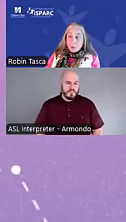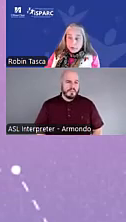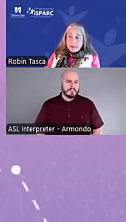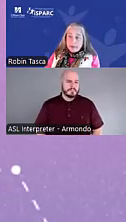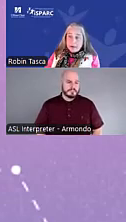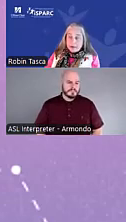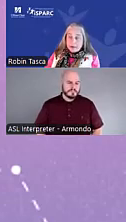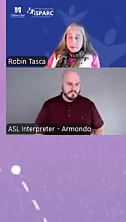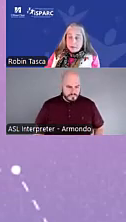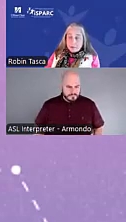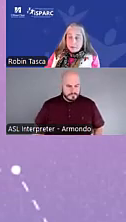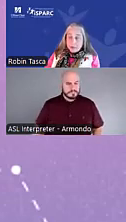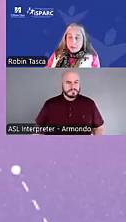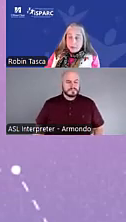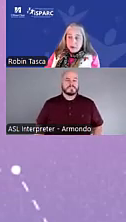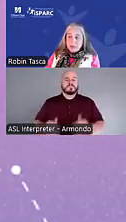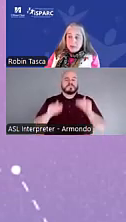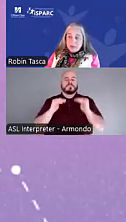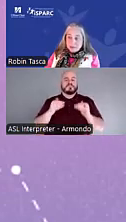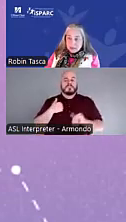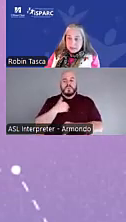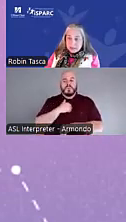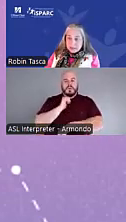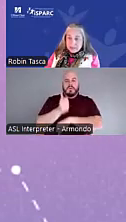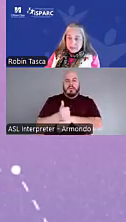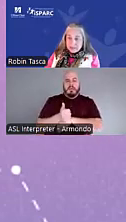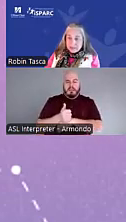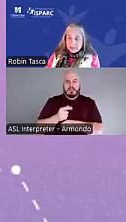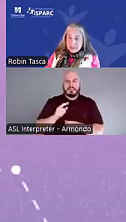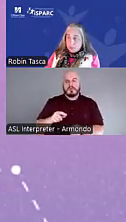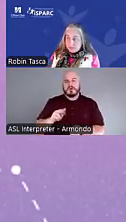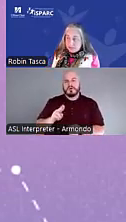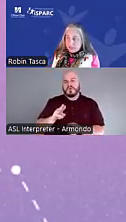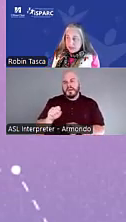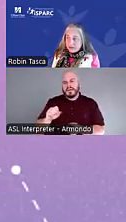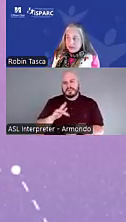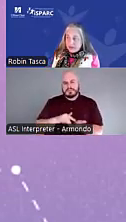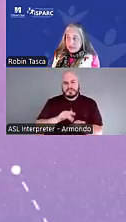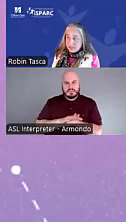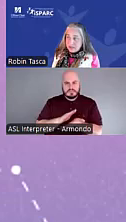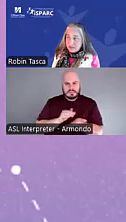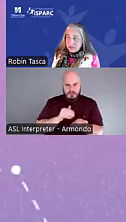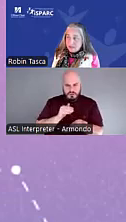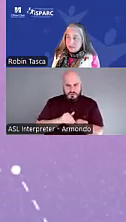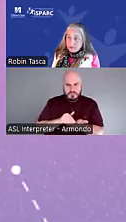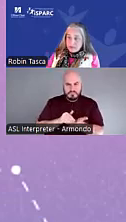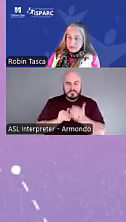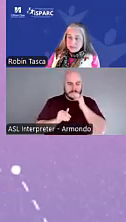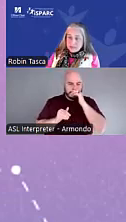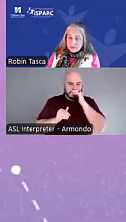We created within our center a tip sheet as well, and she was kind enough to drop them in.